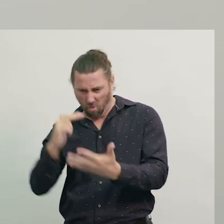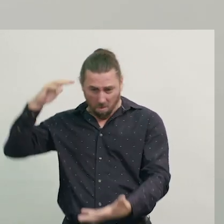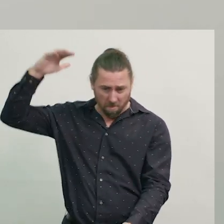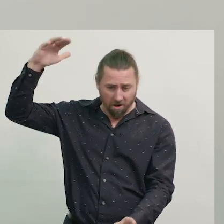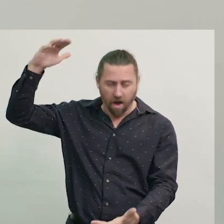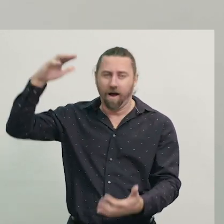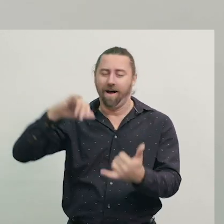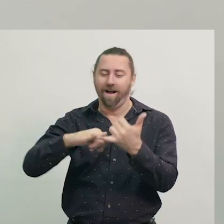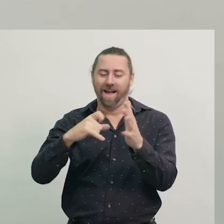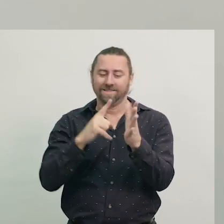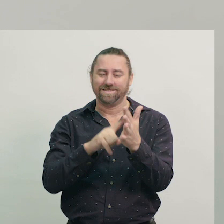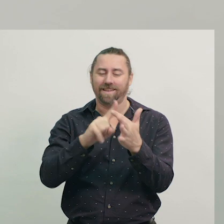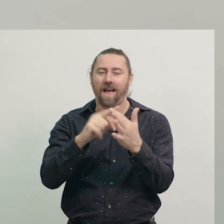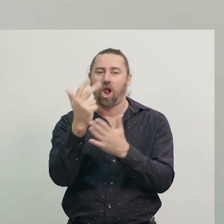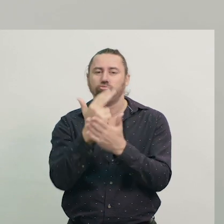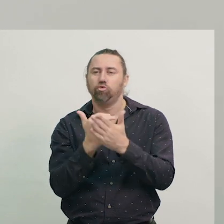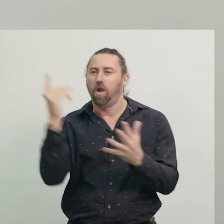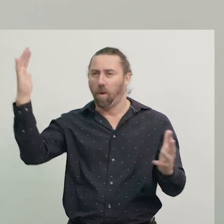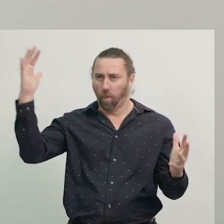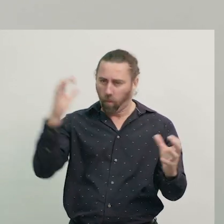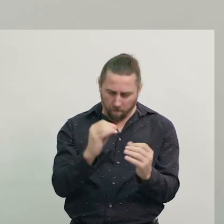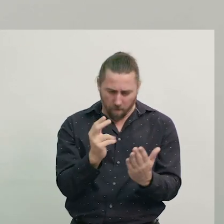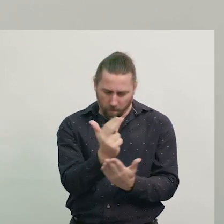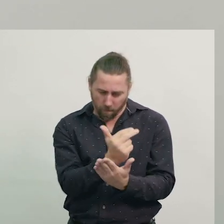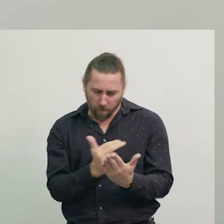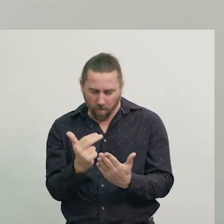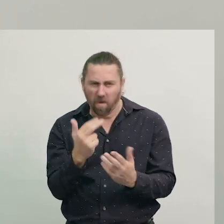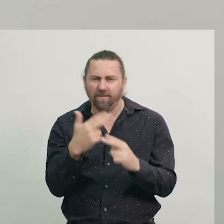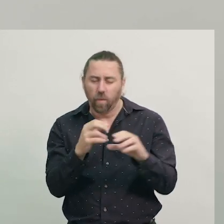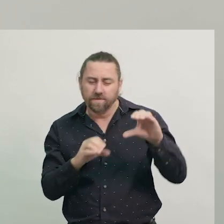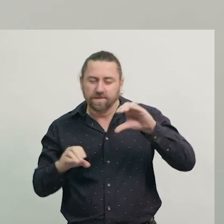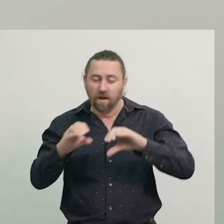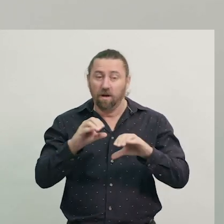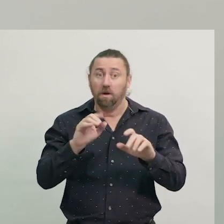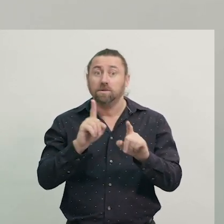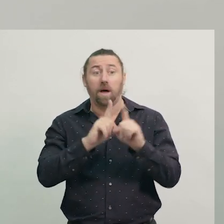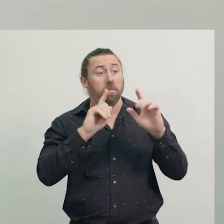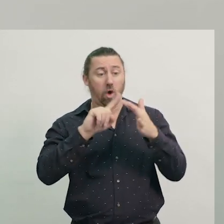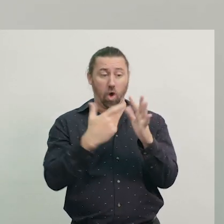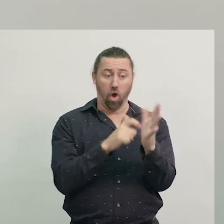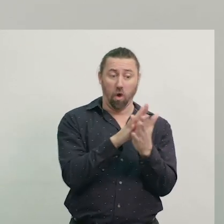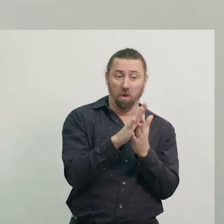We use scale models in Science, when we explore the Earth, Sun and the Moon.